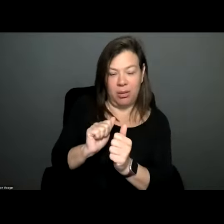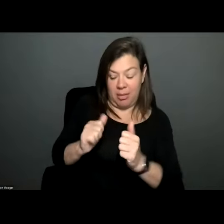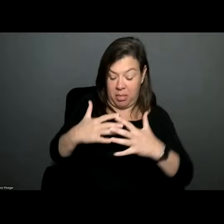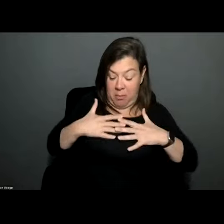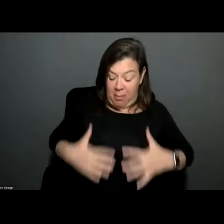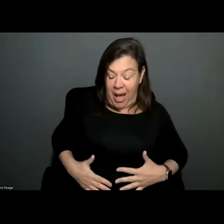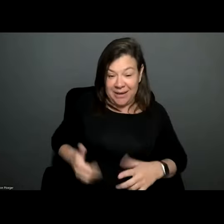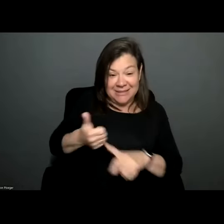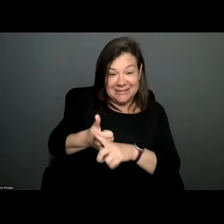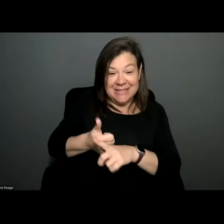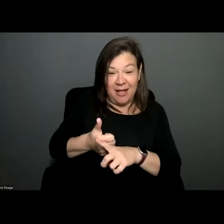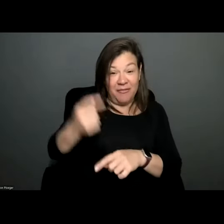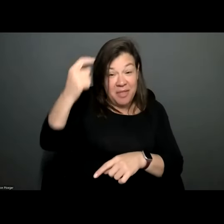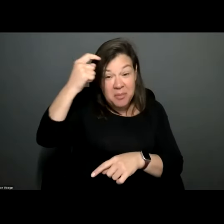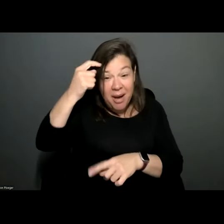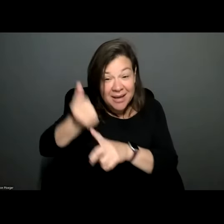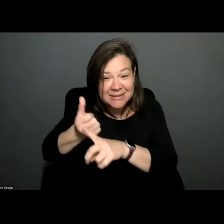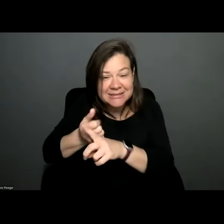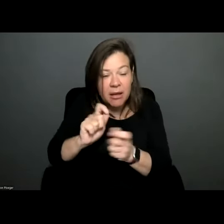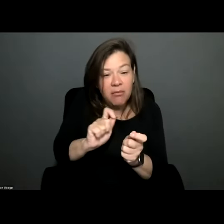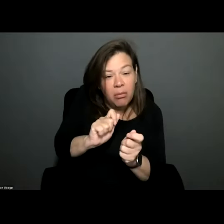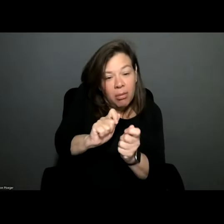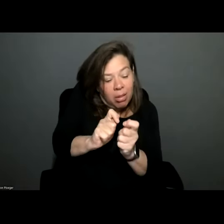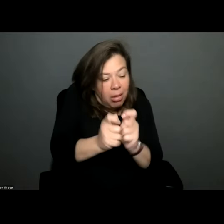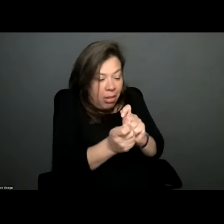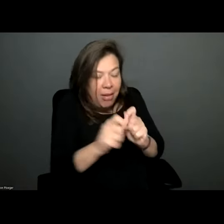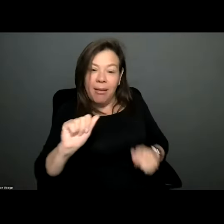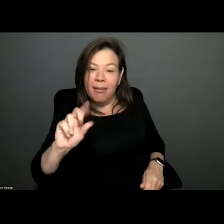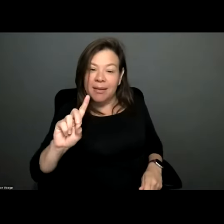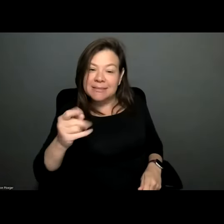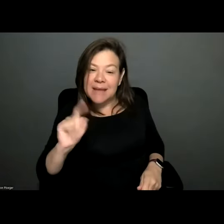and the human mind can be in sort of figuring out, you know,